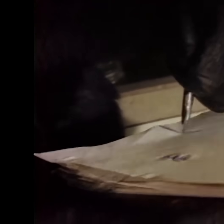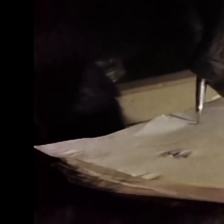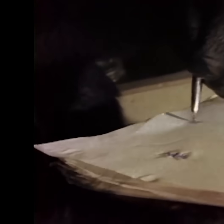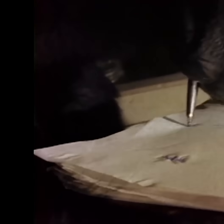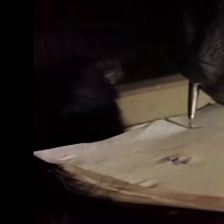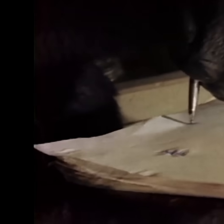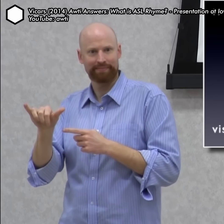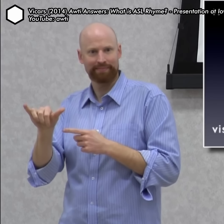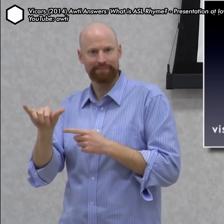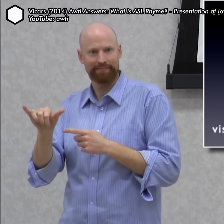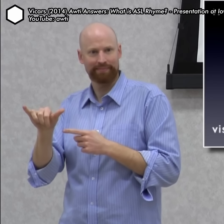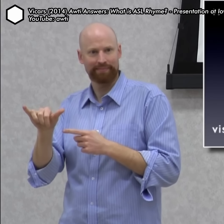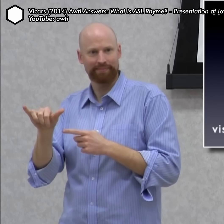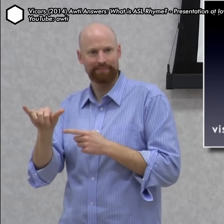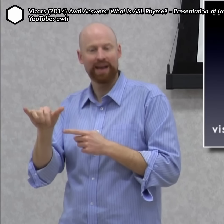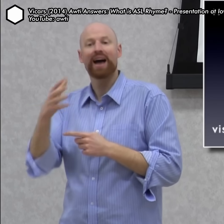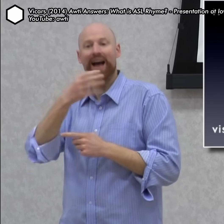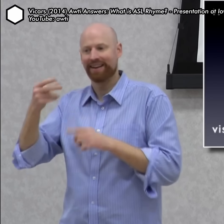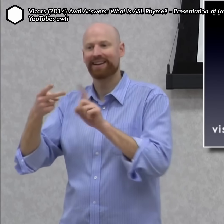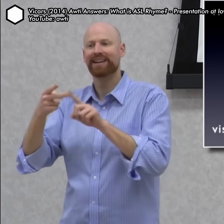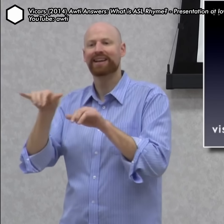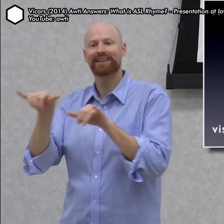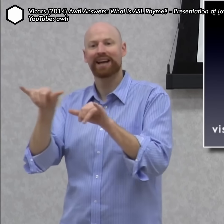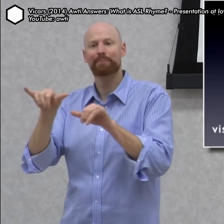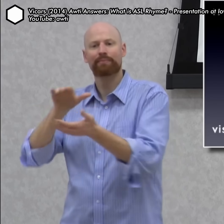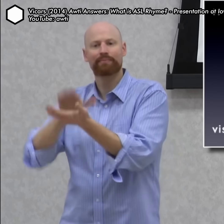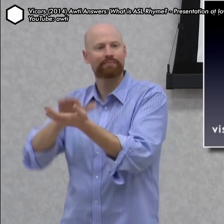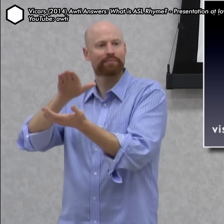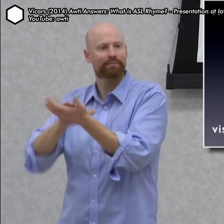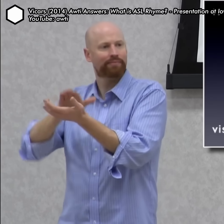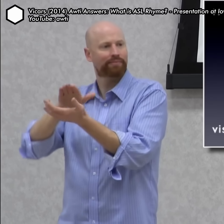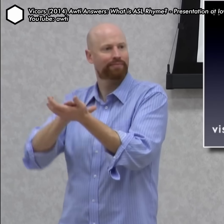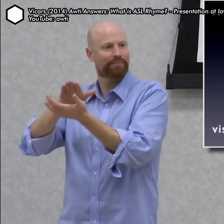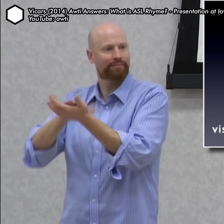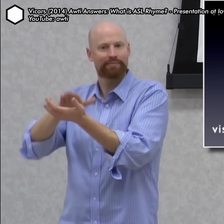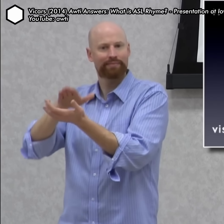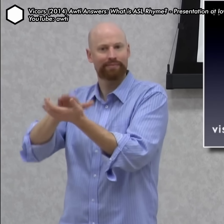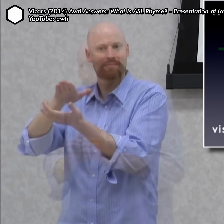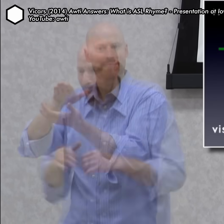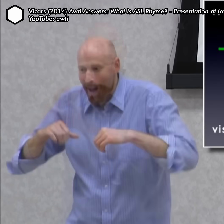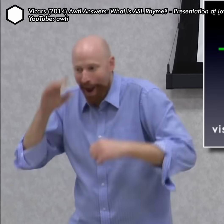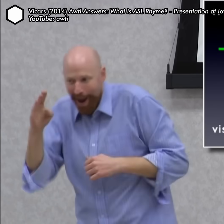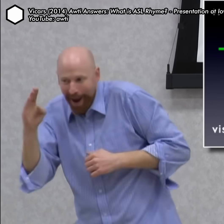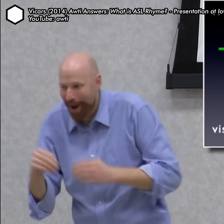Koko's rhymes. In ASL, the principle of rhyming is that rhymes look similar. They have visual rhythm. So high,